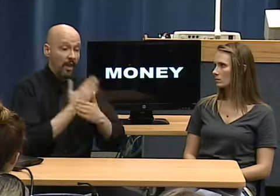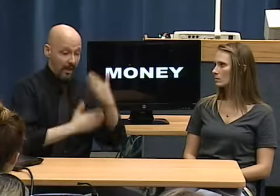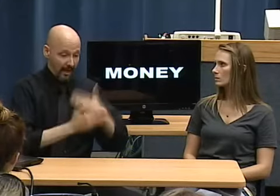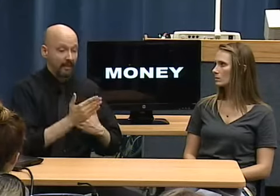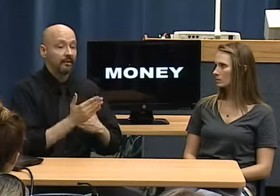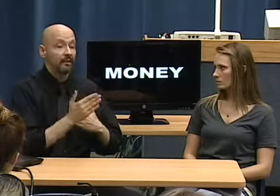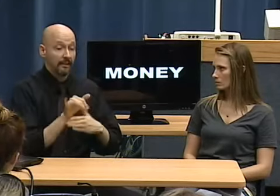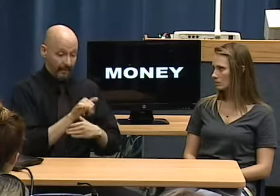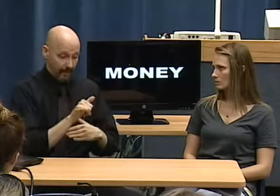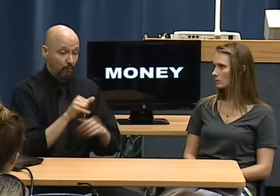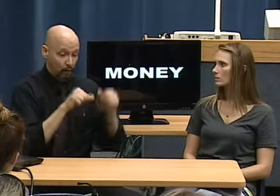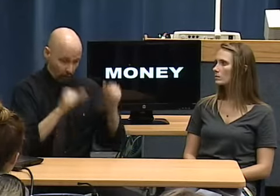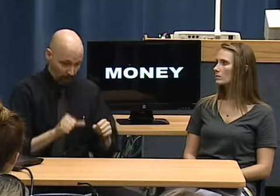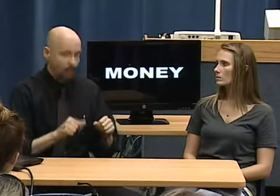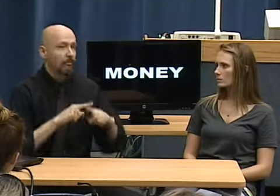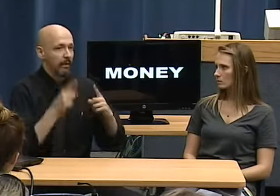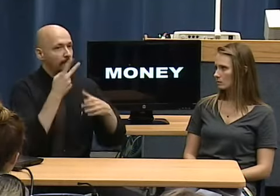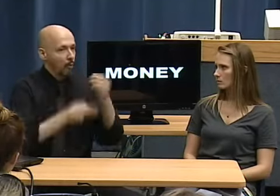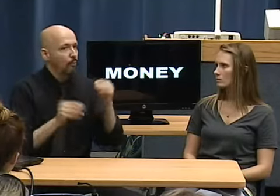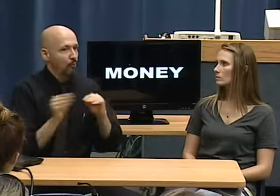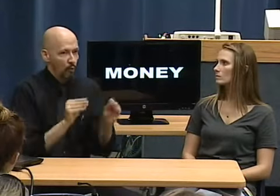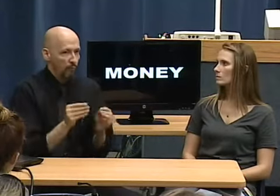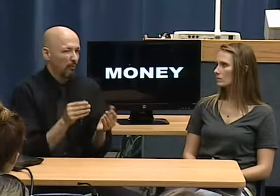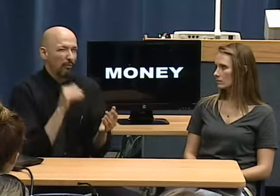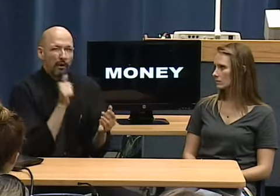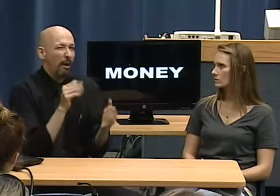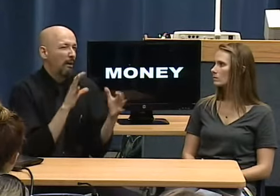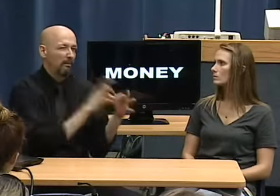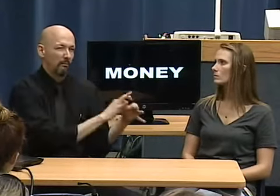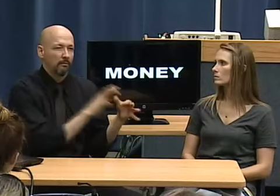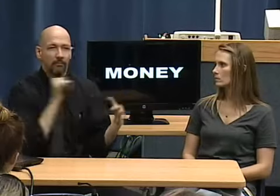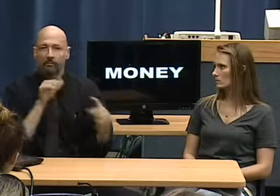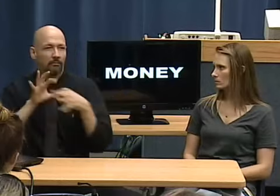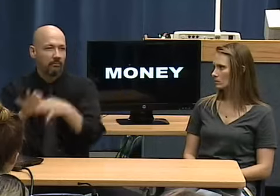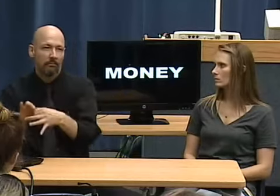that have the same handshape and both move. But it's not connected to Symmetry Condition or to Dominance Condition.